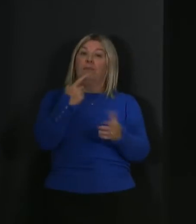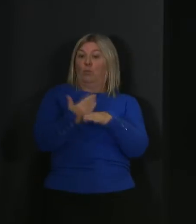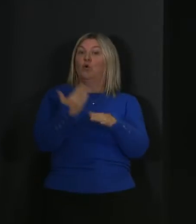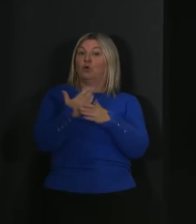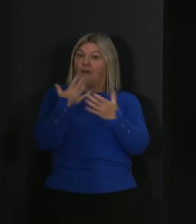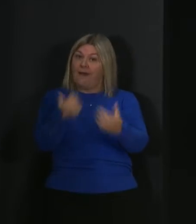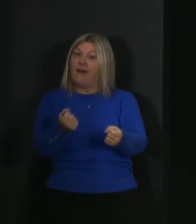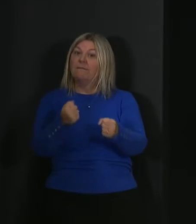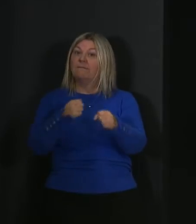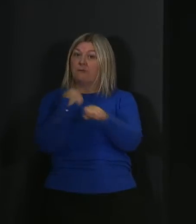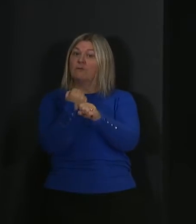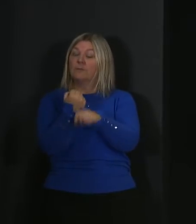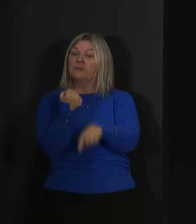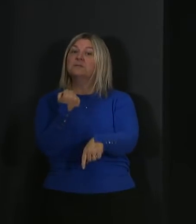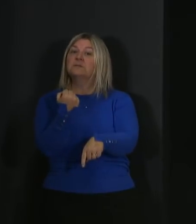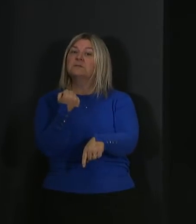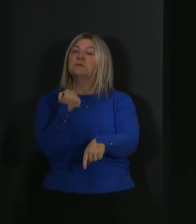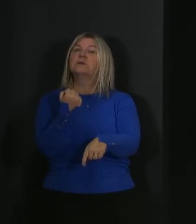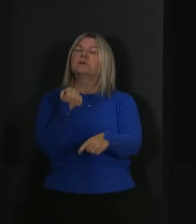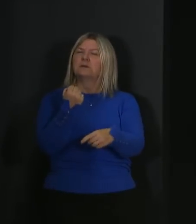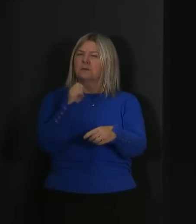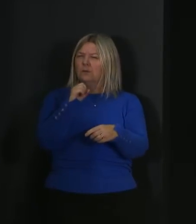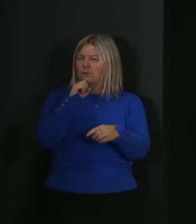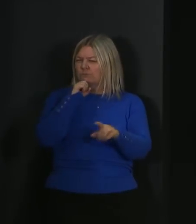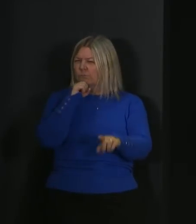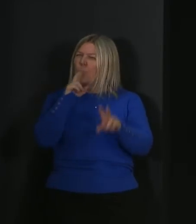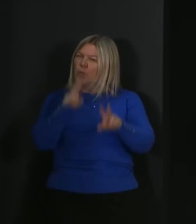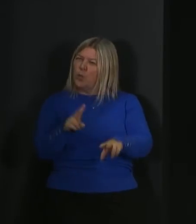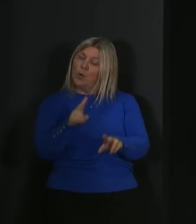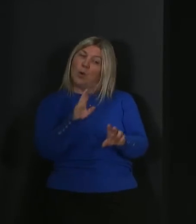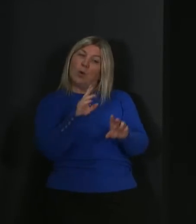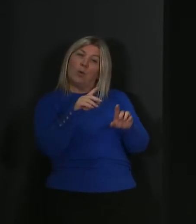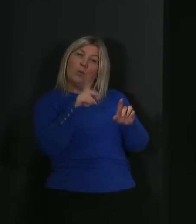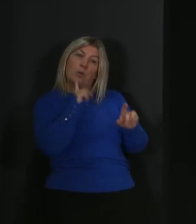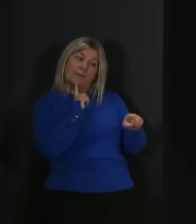that we're making sure that we're challenging where women are being affected that we're